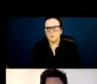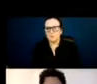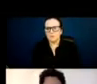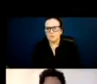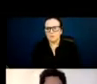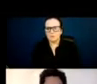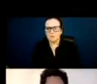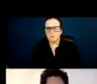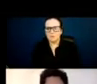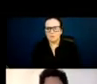It's working?